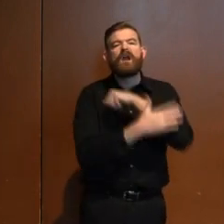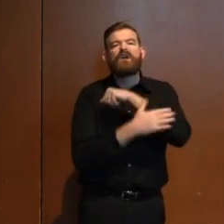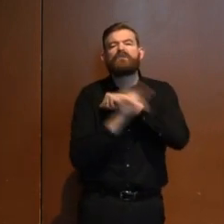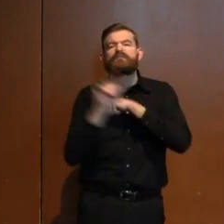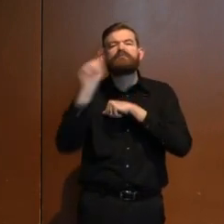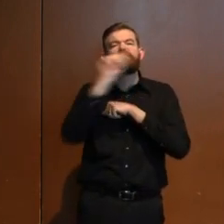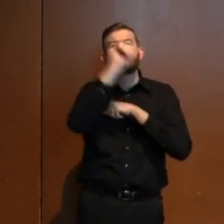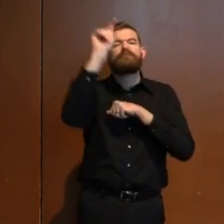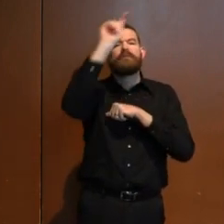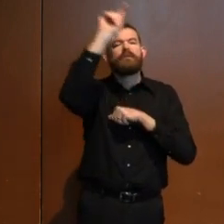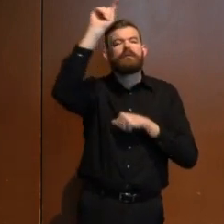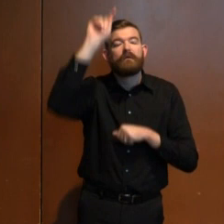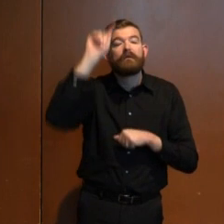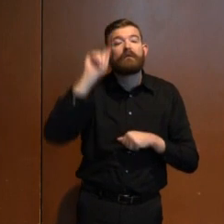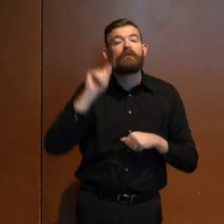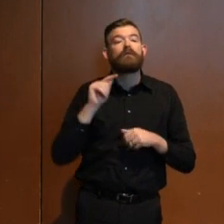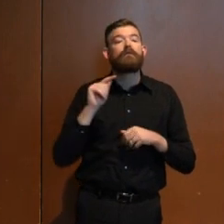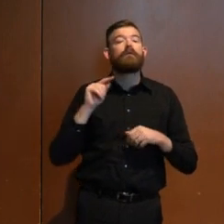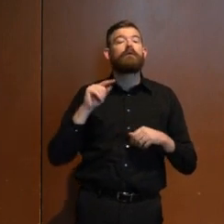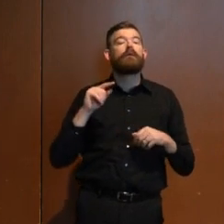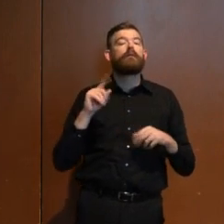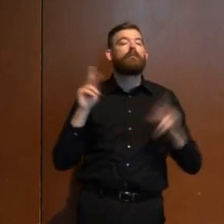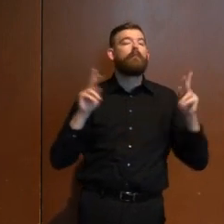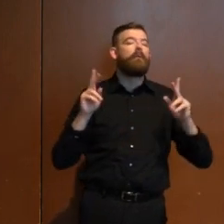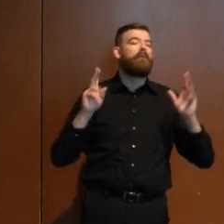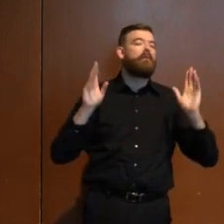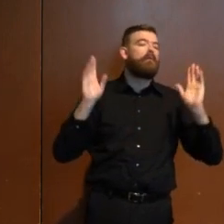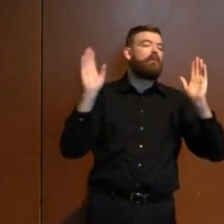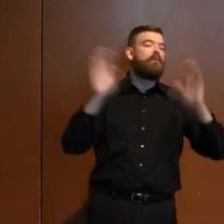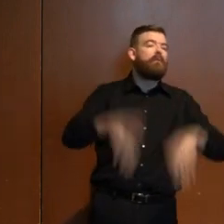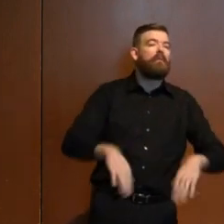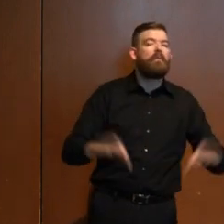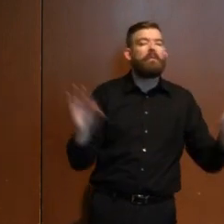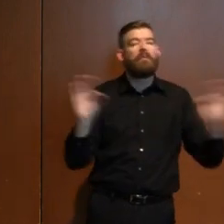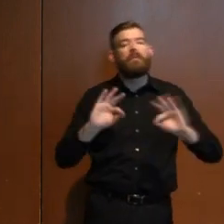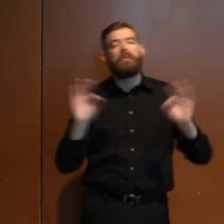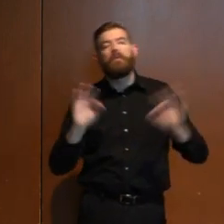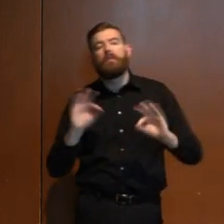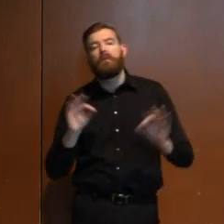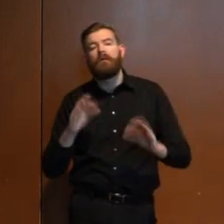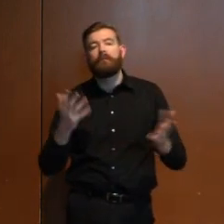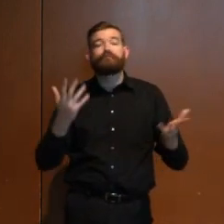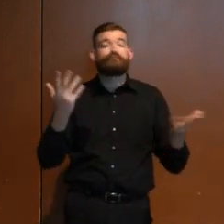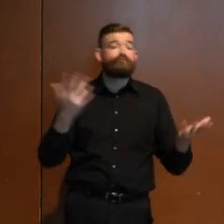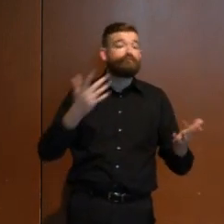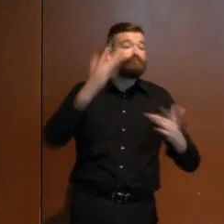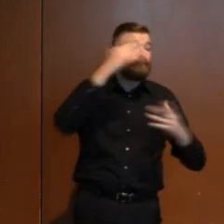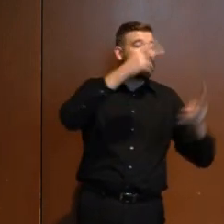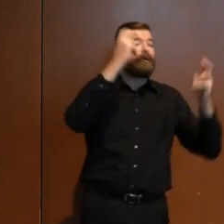SUGGESTING AROUND THE COUNTRY MERCIFULLY I HAVE NOT HEARD MUCH OF THIS IN NEW JERSEY. THAT CERTAIN PERSONS ARE